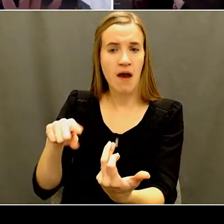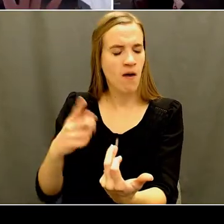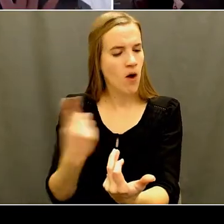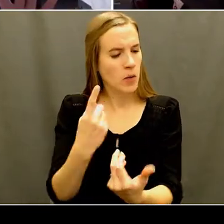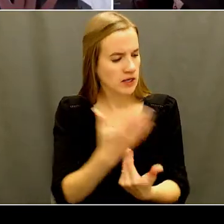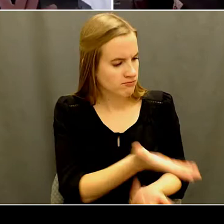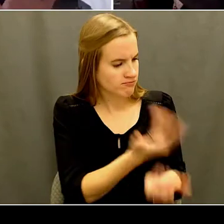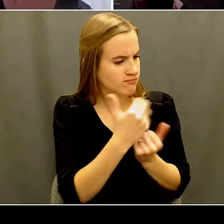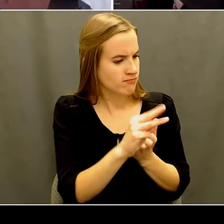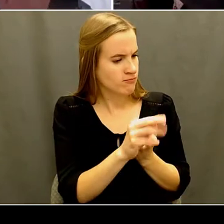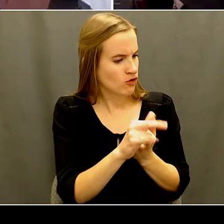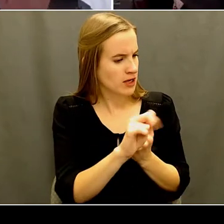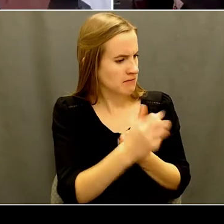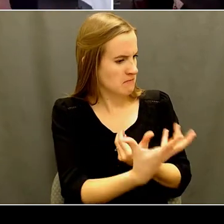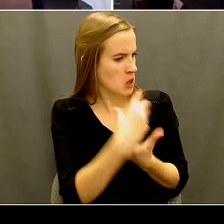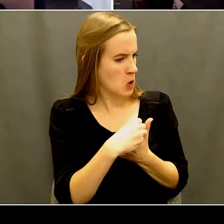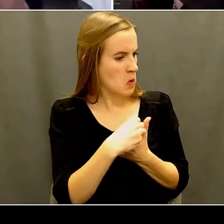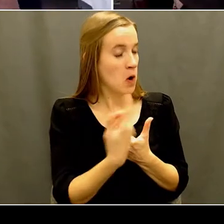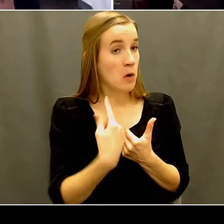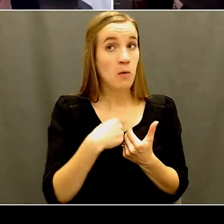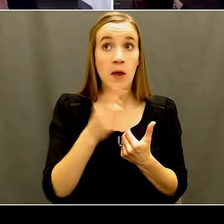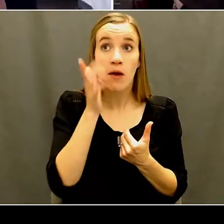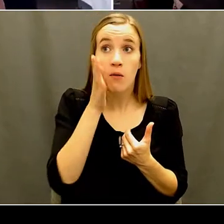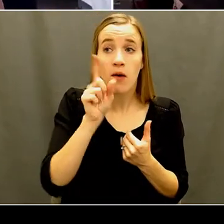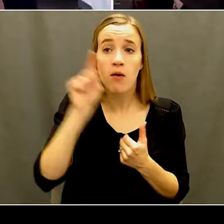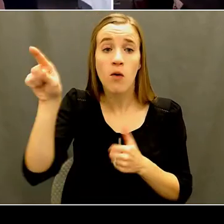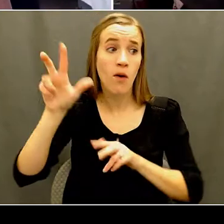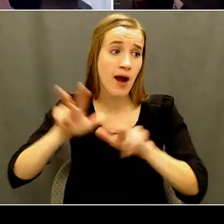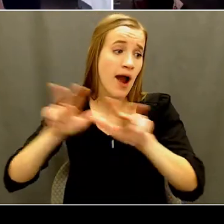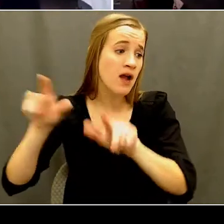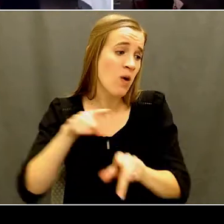thing for you to do. It's like, no, how do we make sure Maria does this with us?